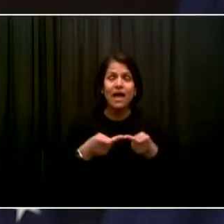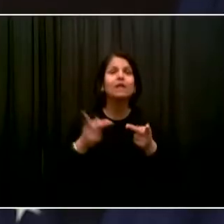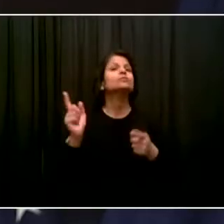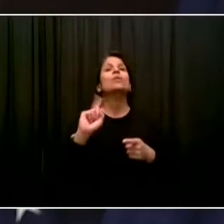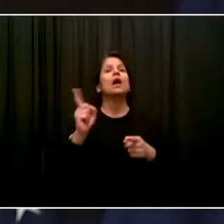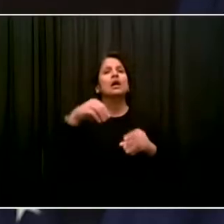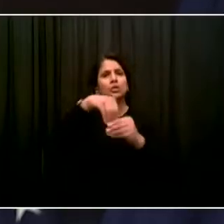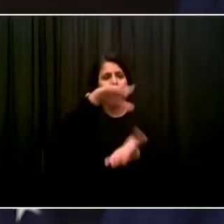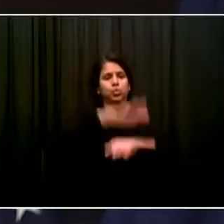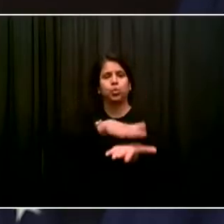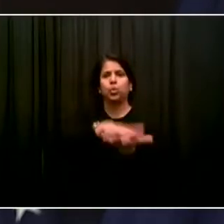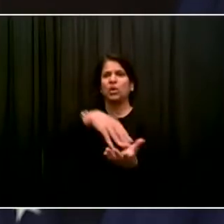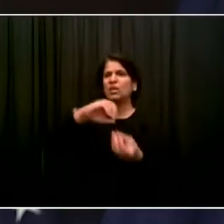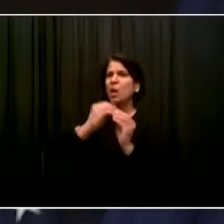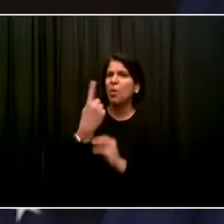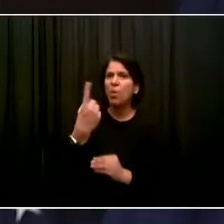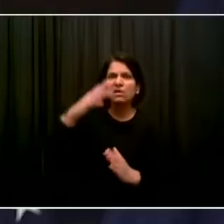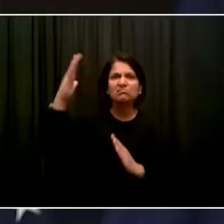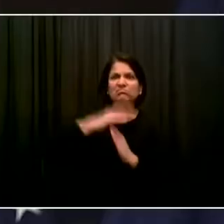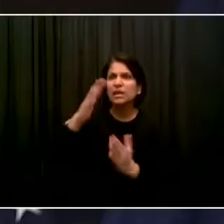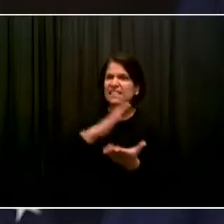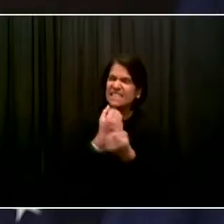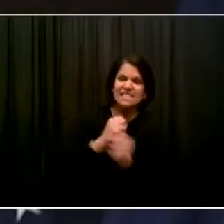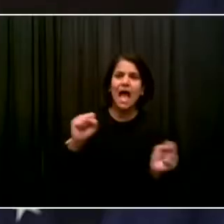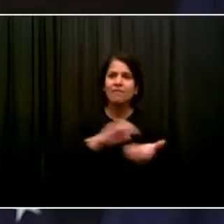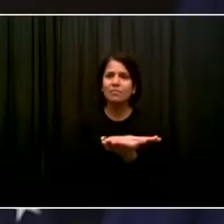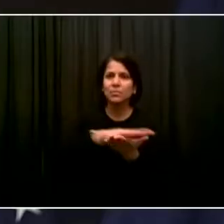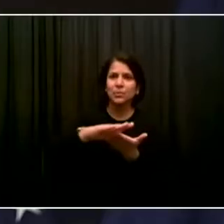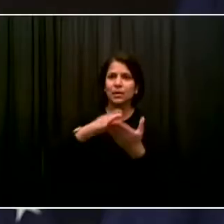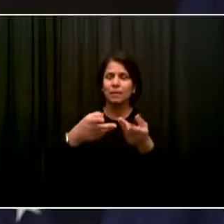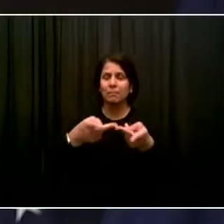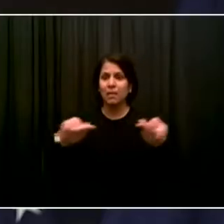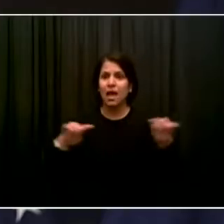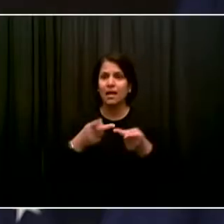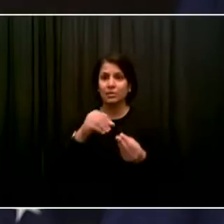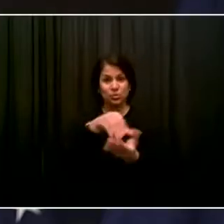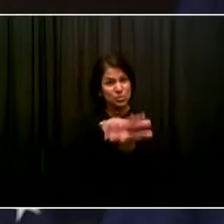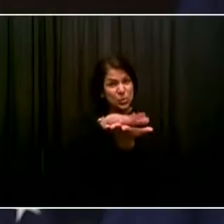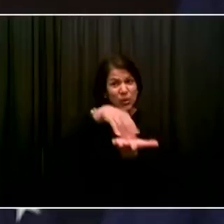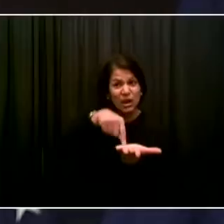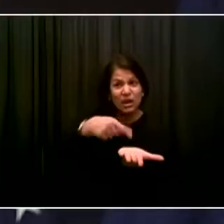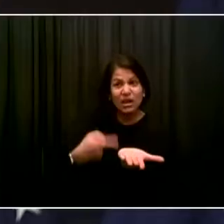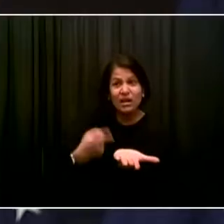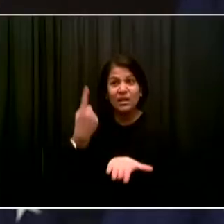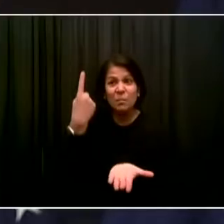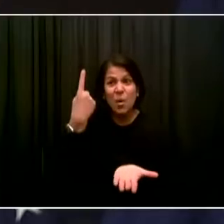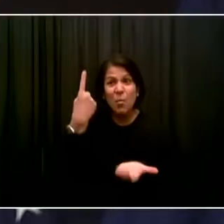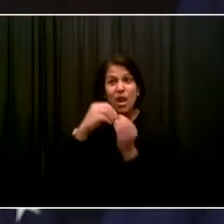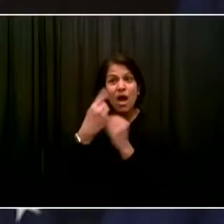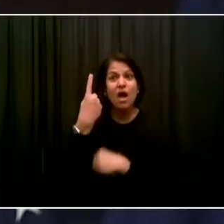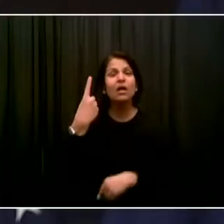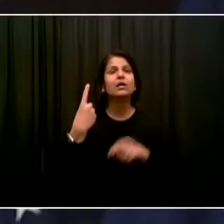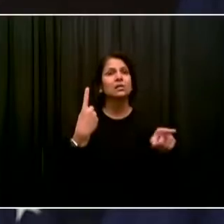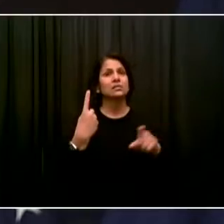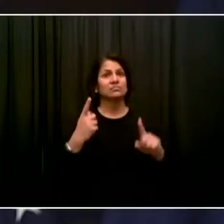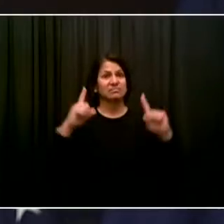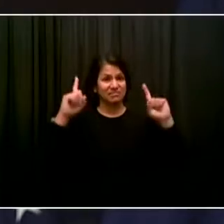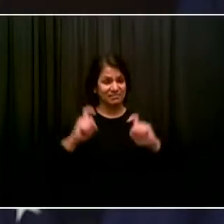OVEAR ND OVER AGAIN, WHICH IS BASED ON THE SCIENCE, THE SAFEST PLACE TOB E S IIN